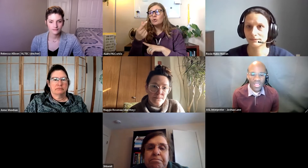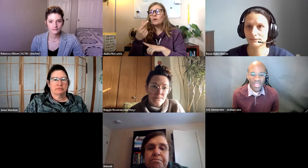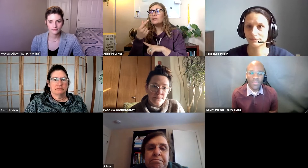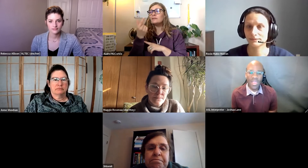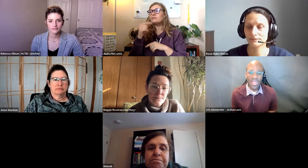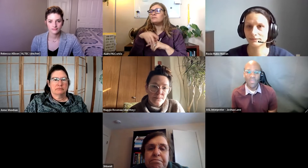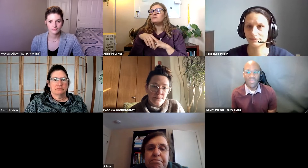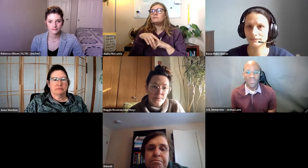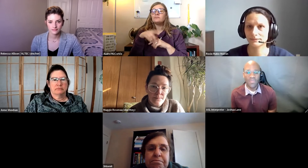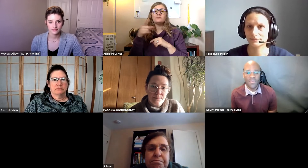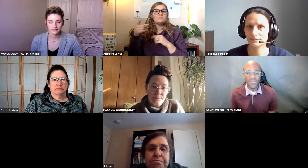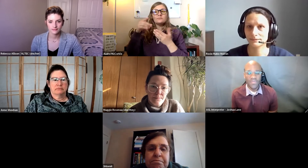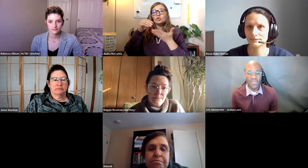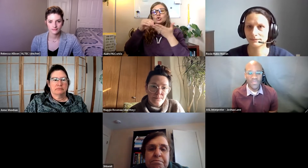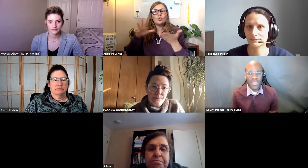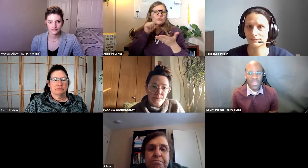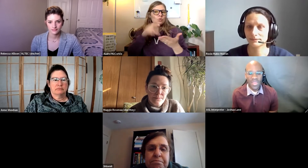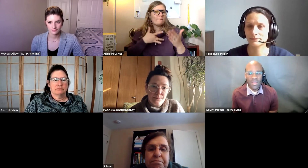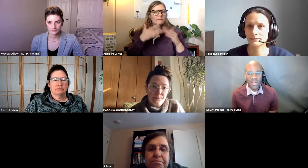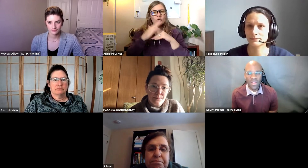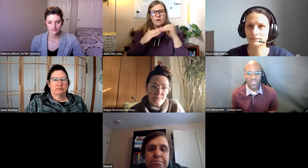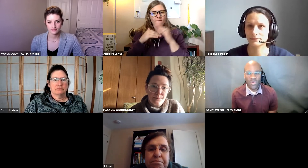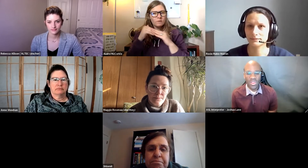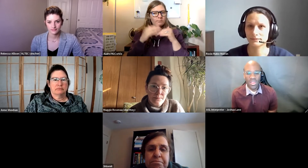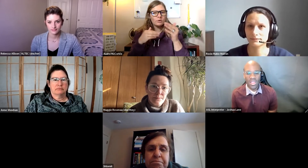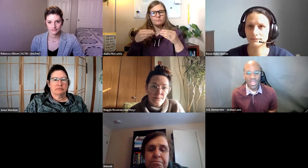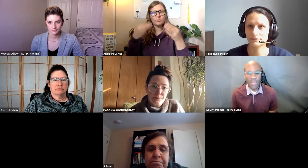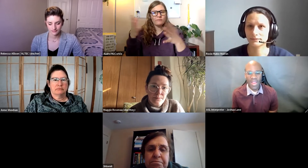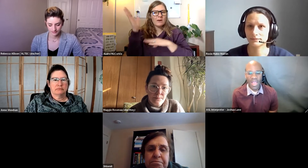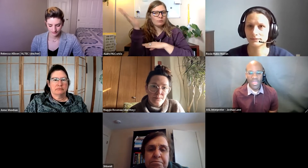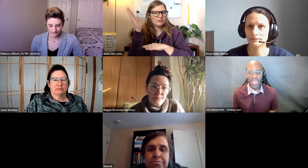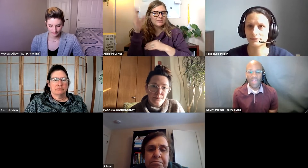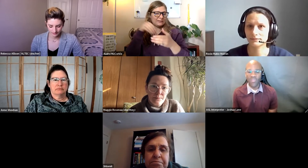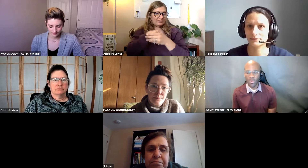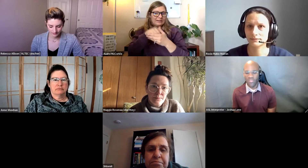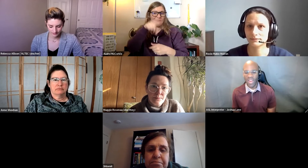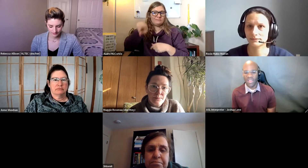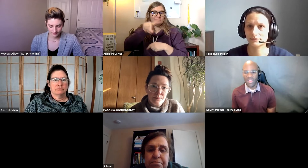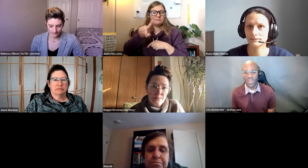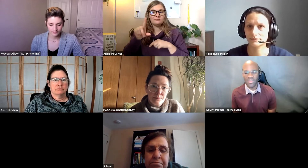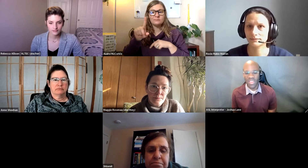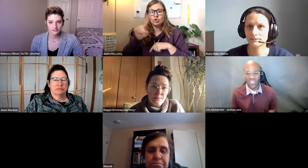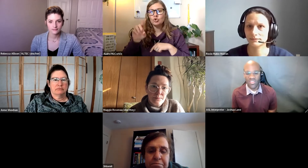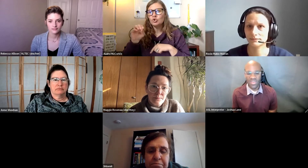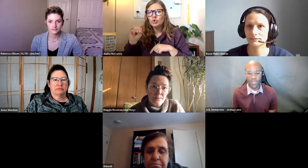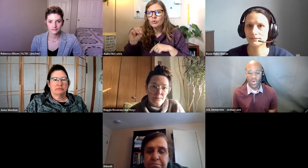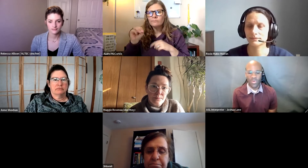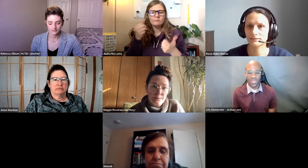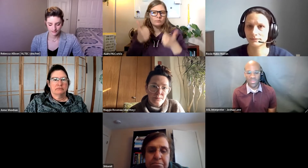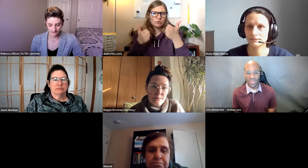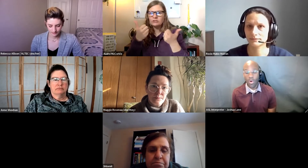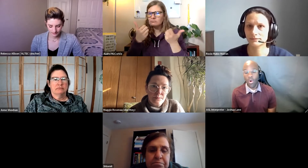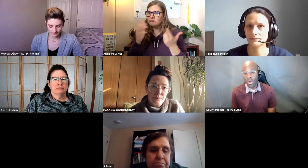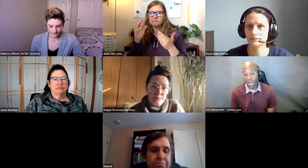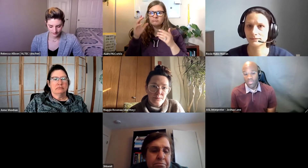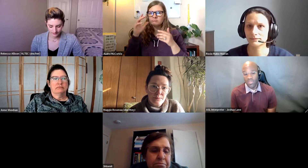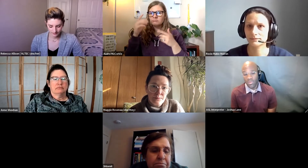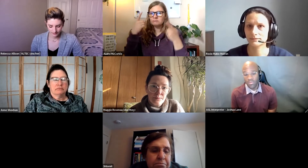Sometimes a student may not be comfortable providing a presentation in person or on Zoom,